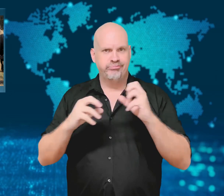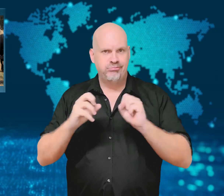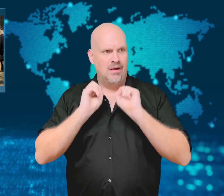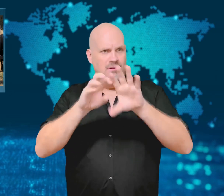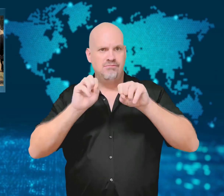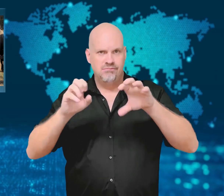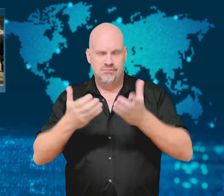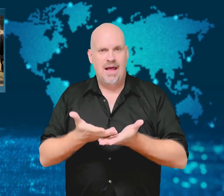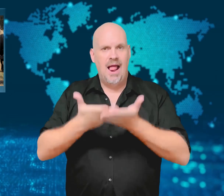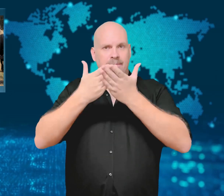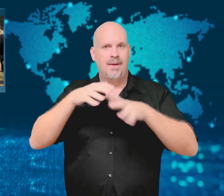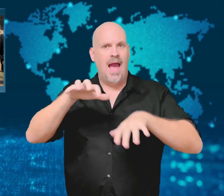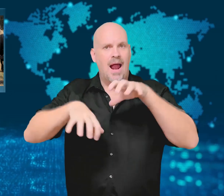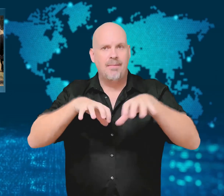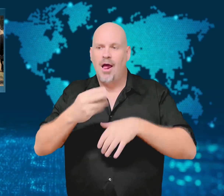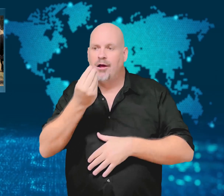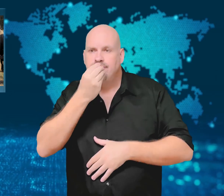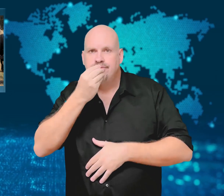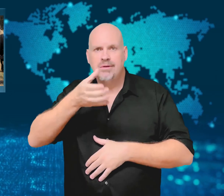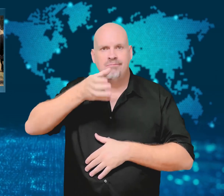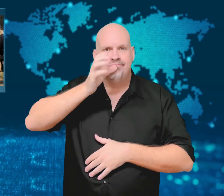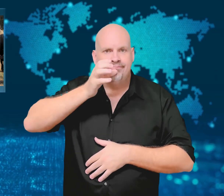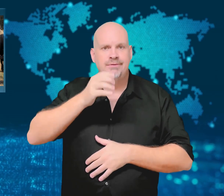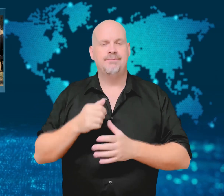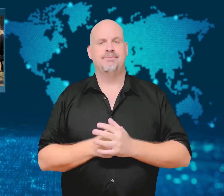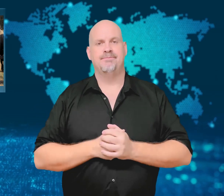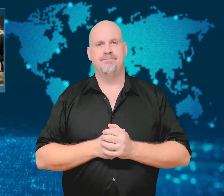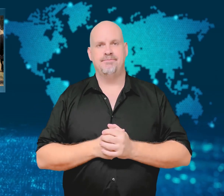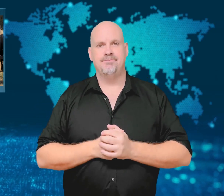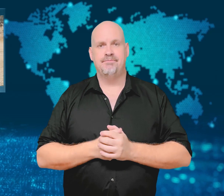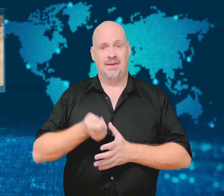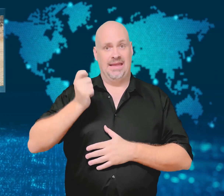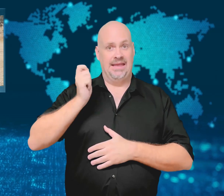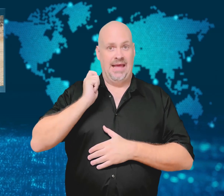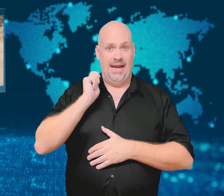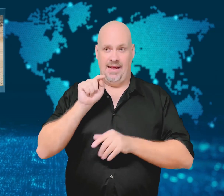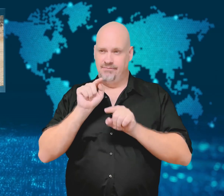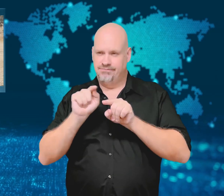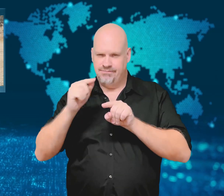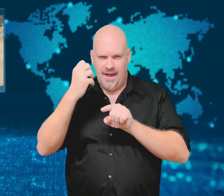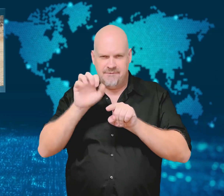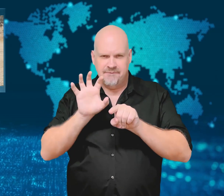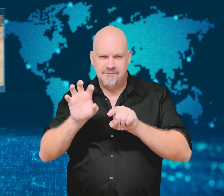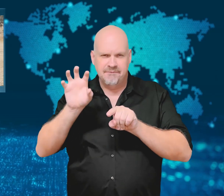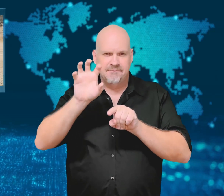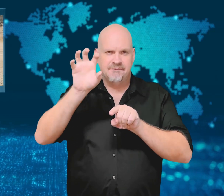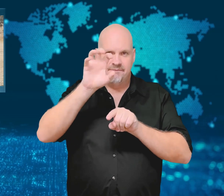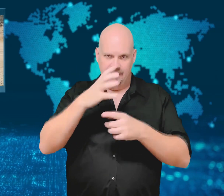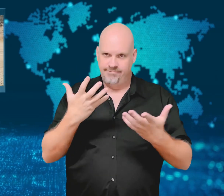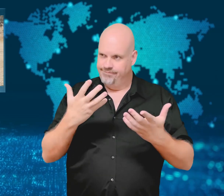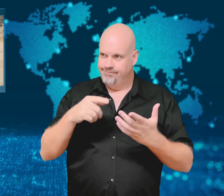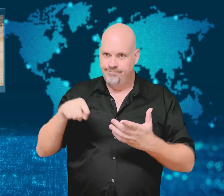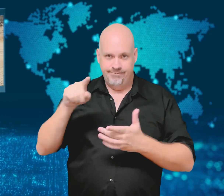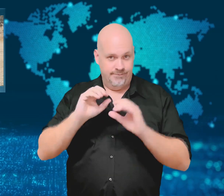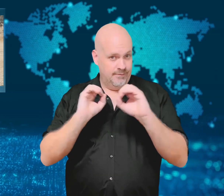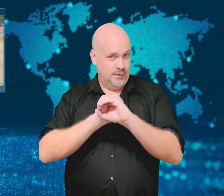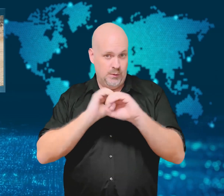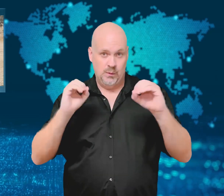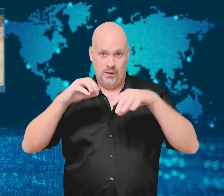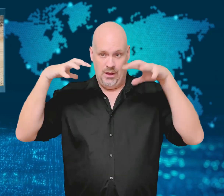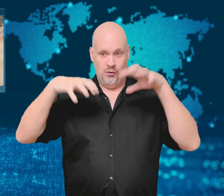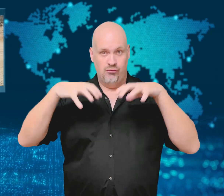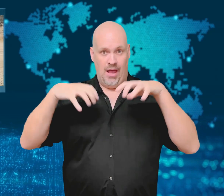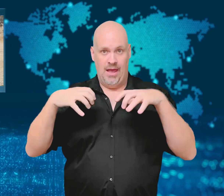Some parts of Kenya have experienced a lack of rain over four consecutive seasons.